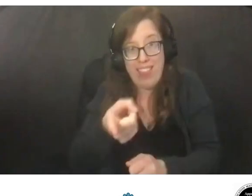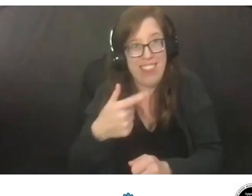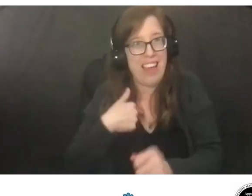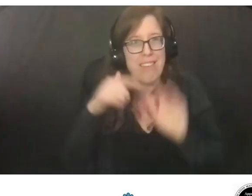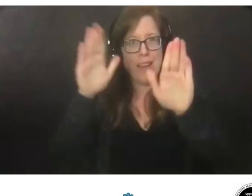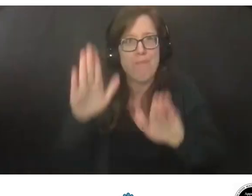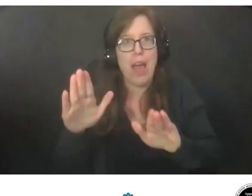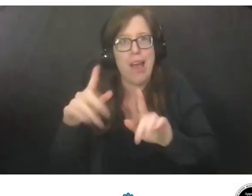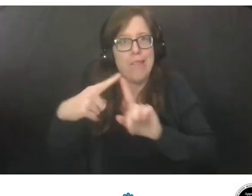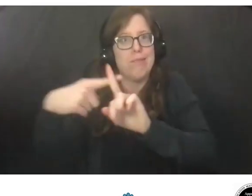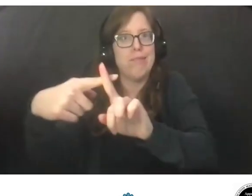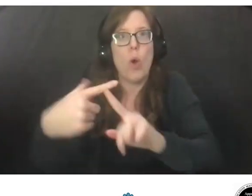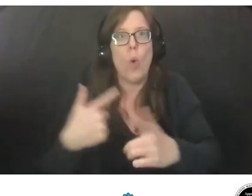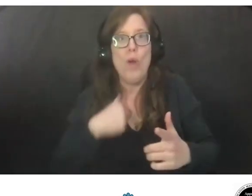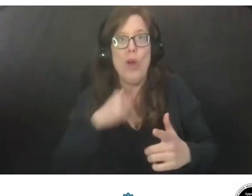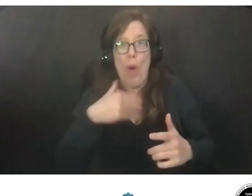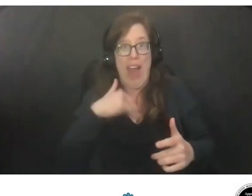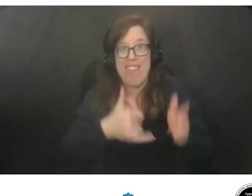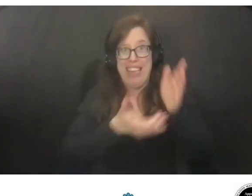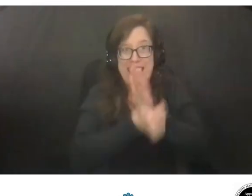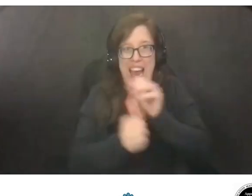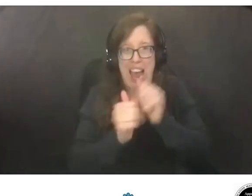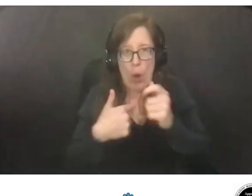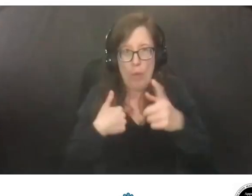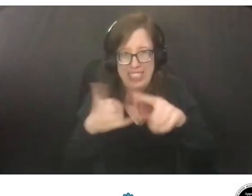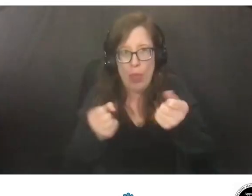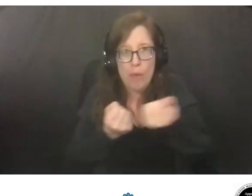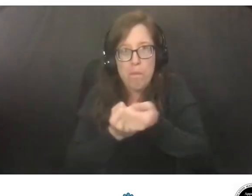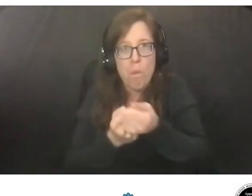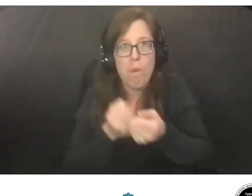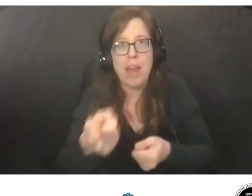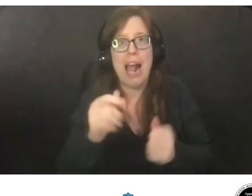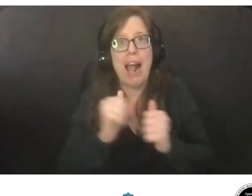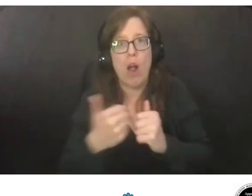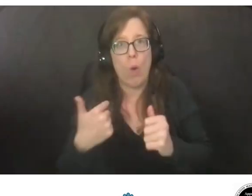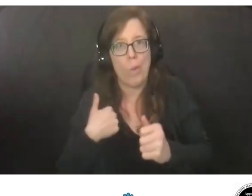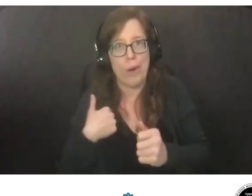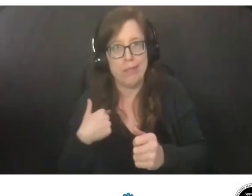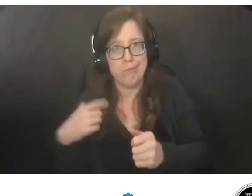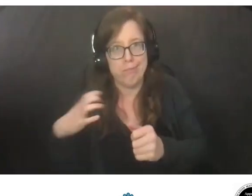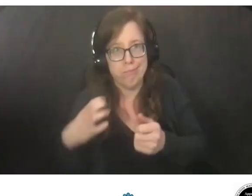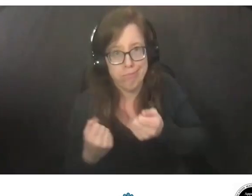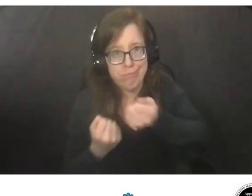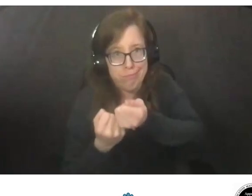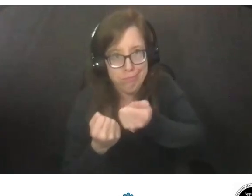amazing strength that we don't have? And how are we coaching them to become even better,